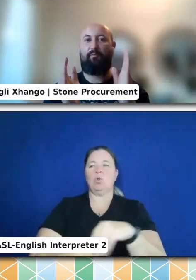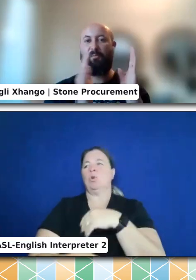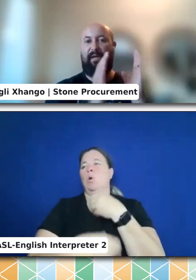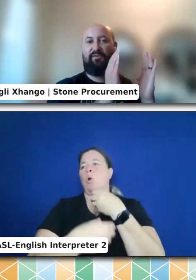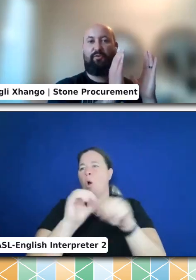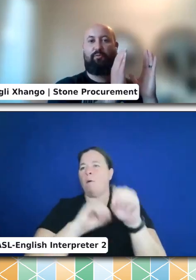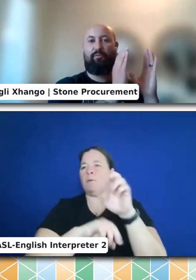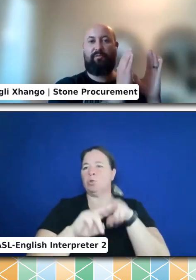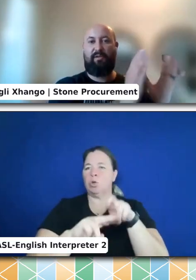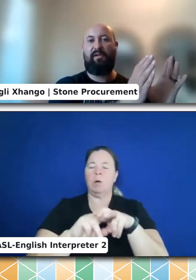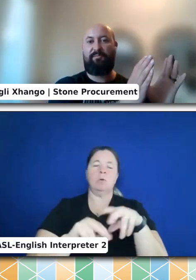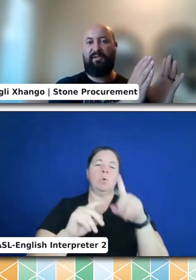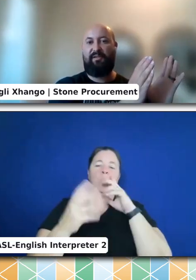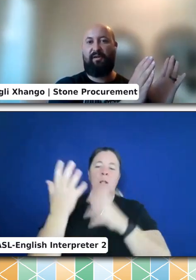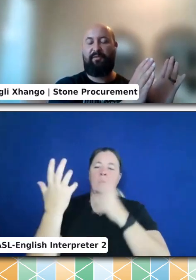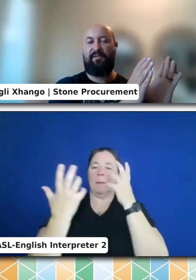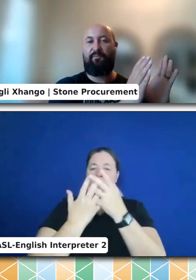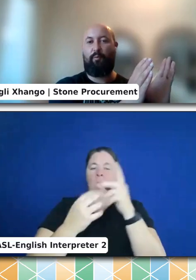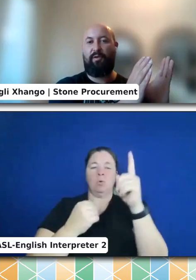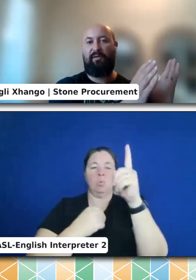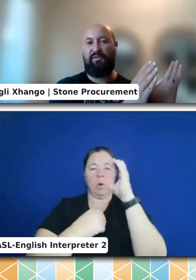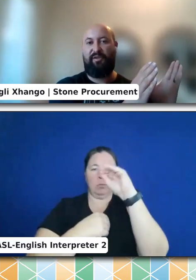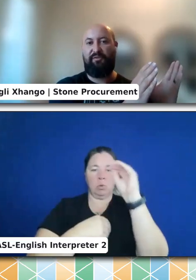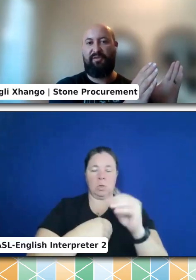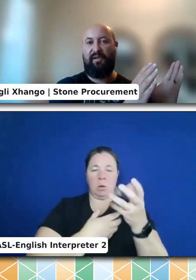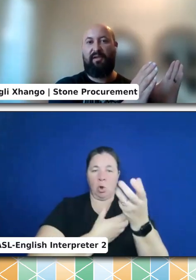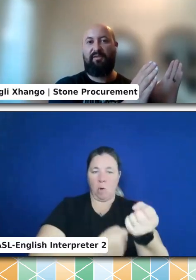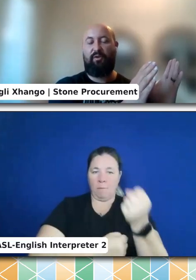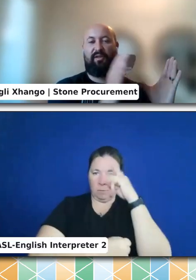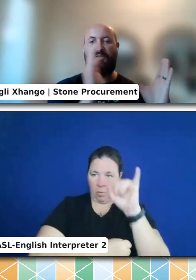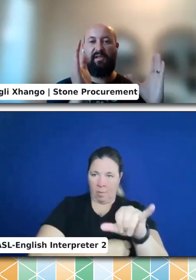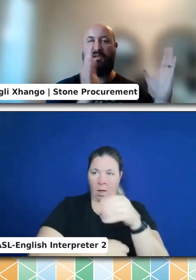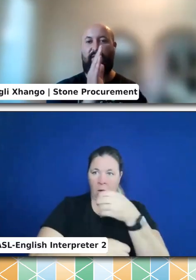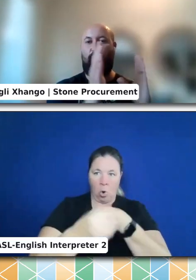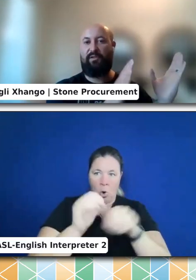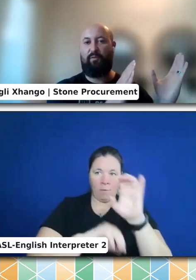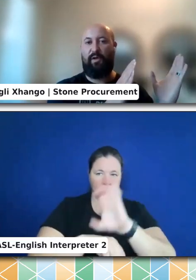It will match you 100% confidence for office chairs. So, it's kind of like a one-to-one.